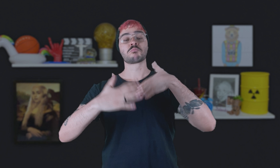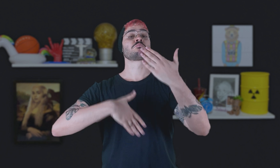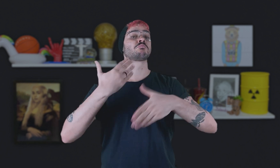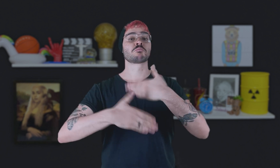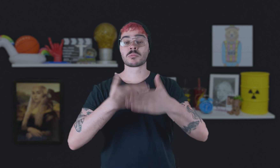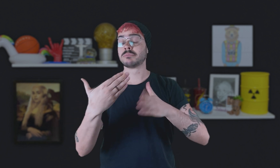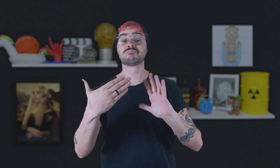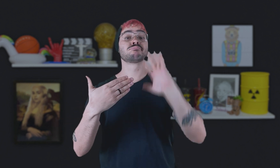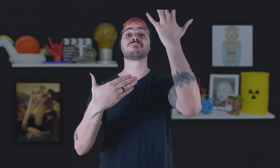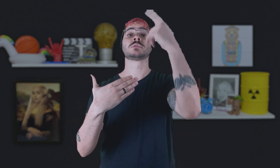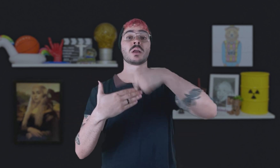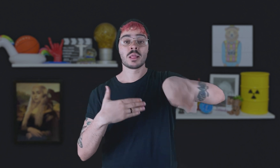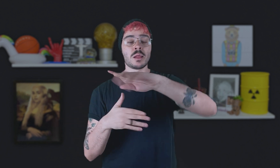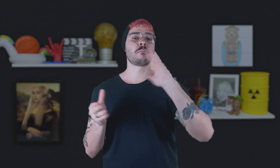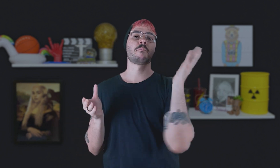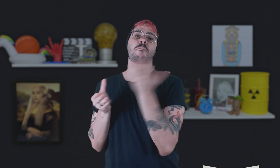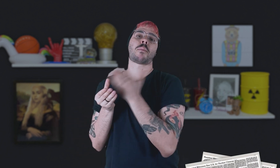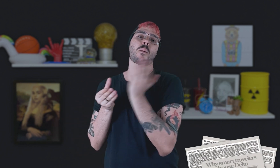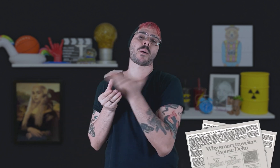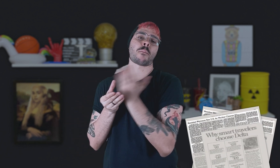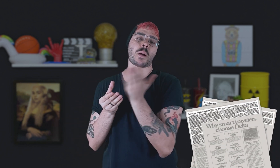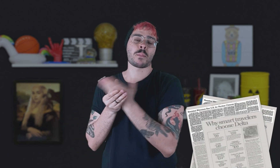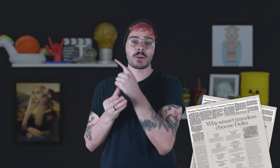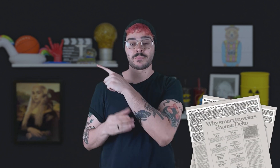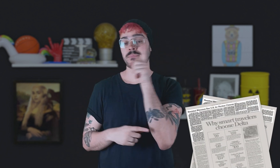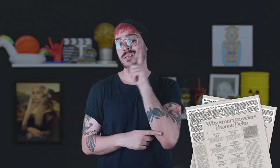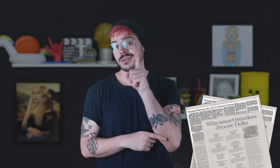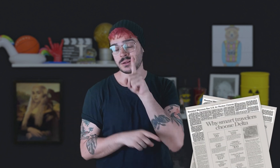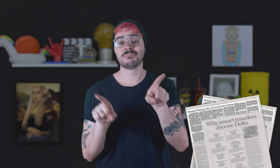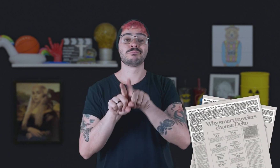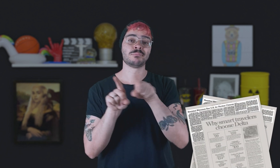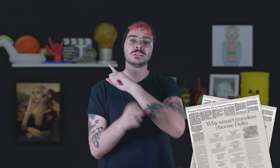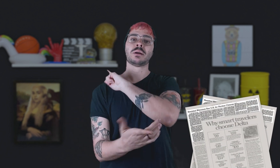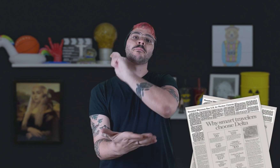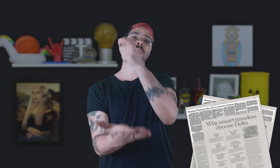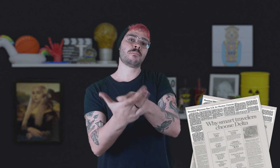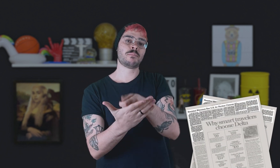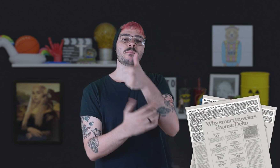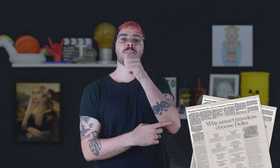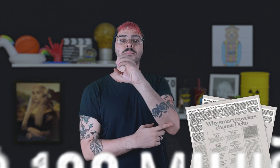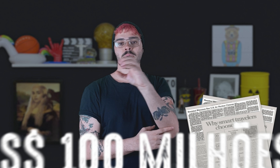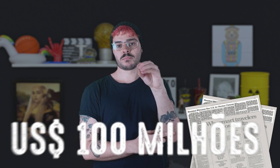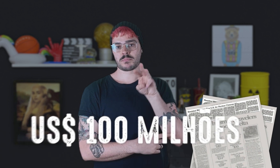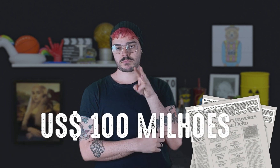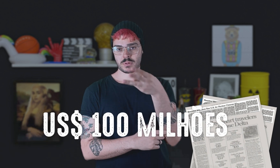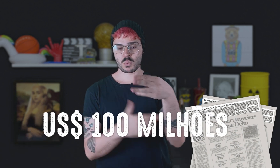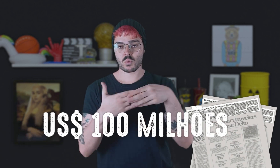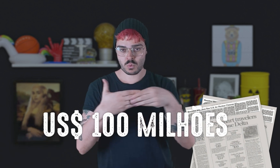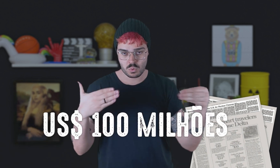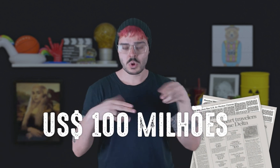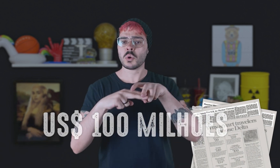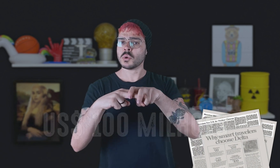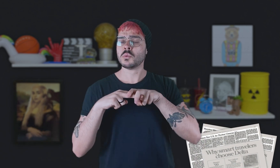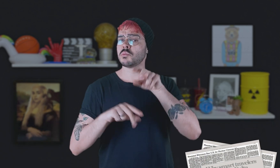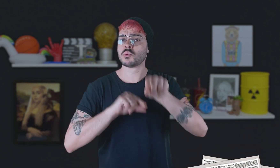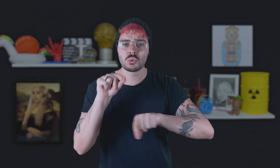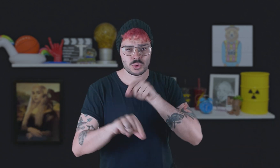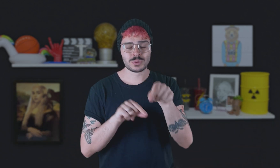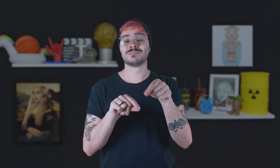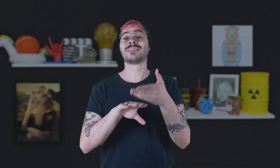this yielded many lawsuits to the USA, with compensation of 100 million dollars for the Bikinians